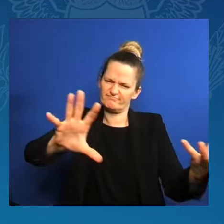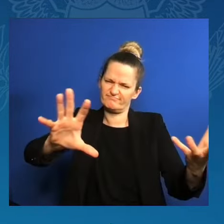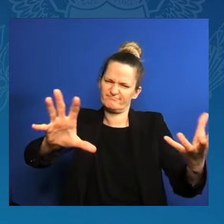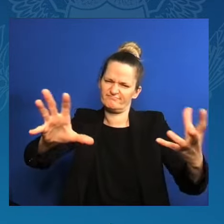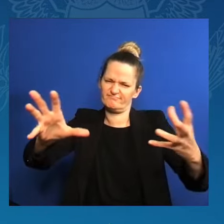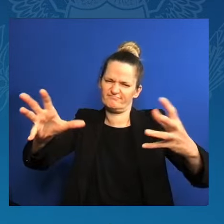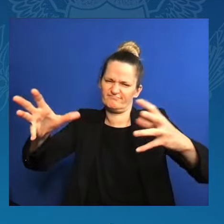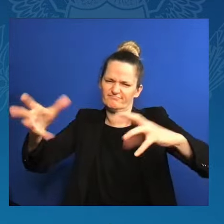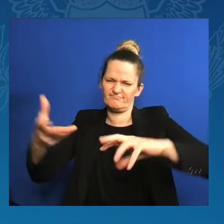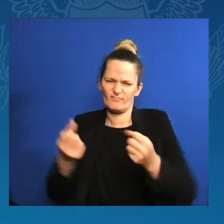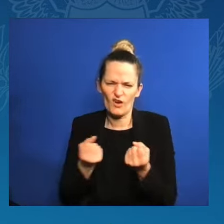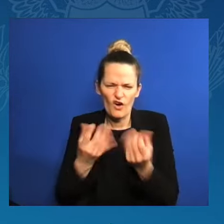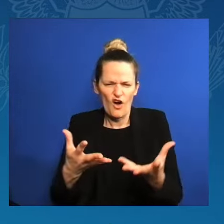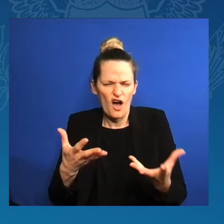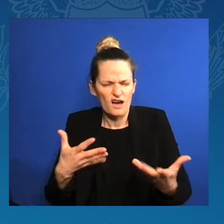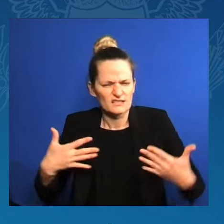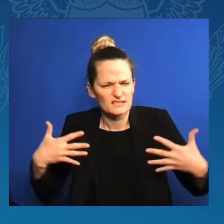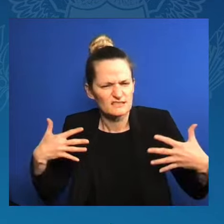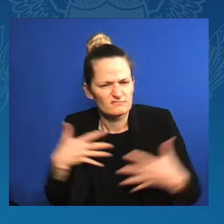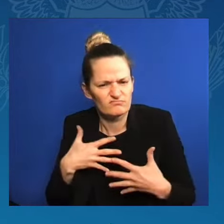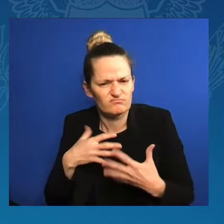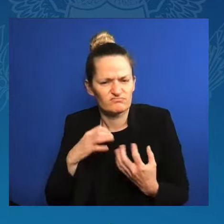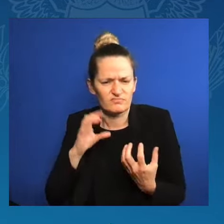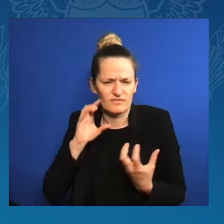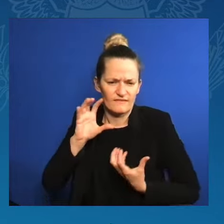Laws that have denied the women of our country care